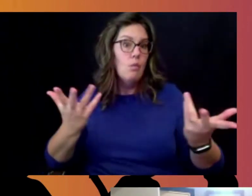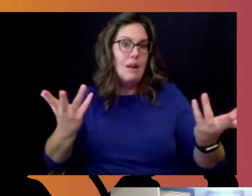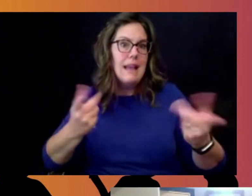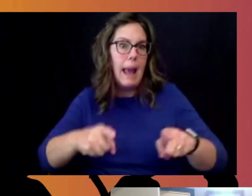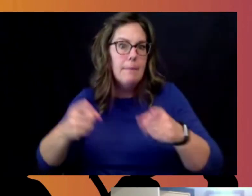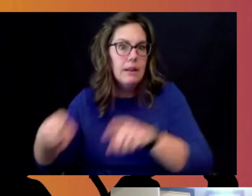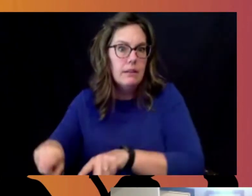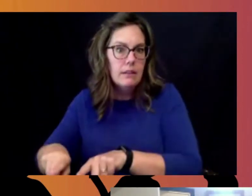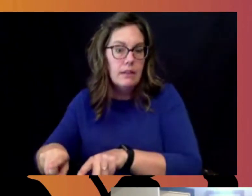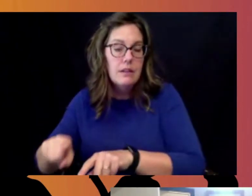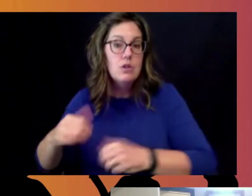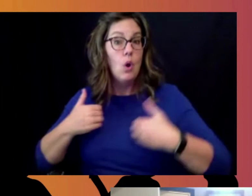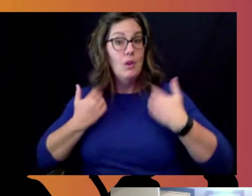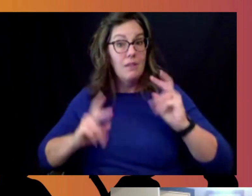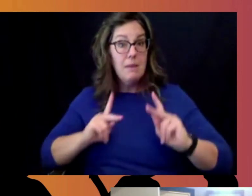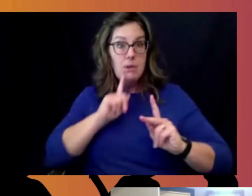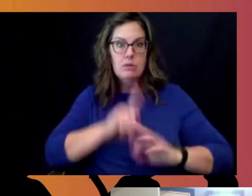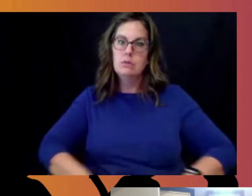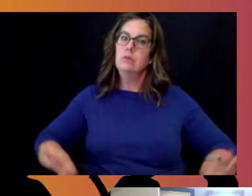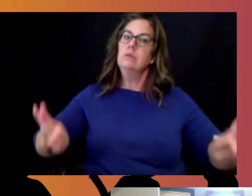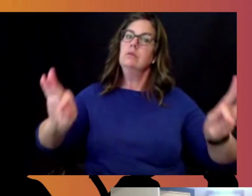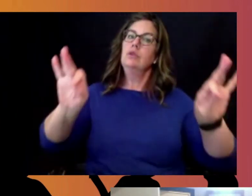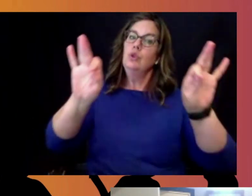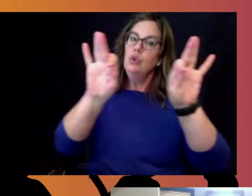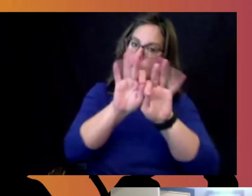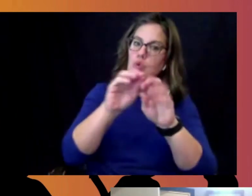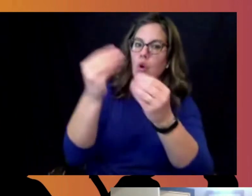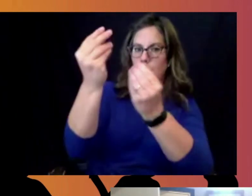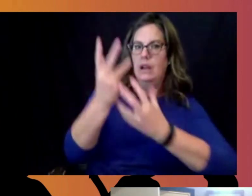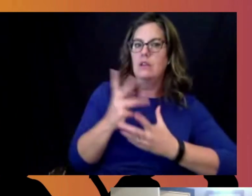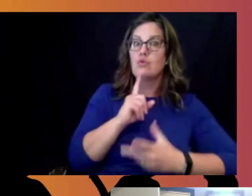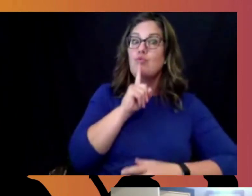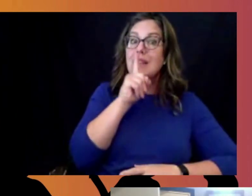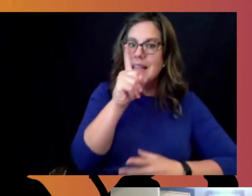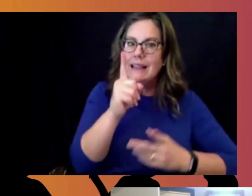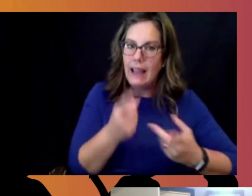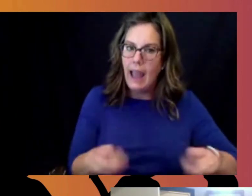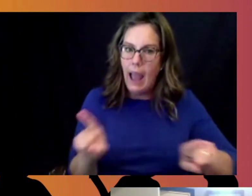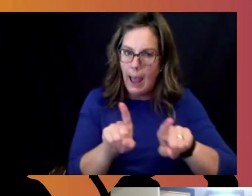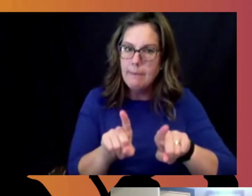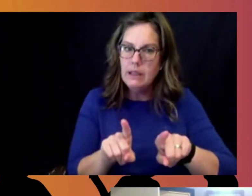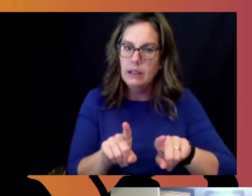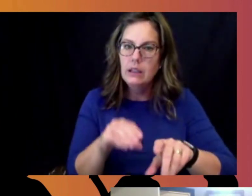young people play a huge role in letting us know what is really happening in real time and i think